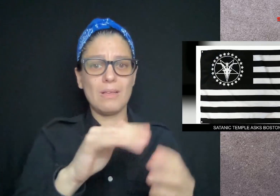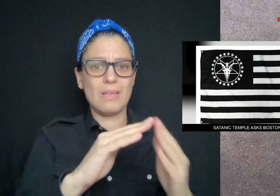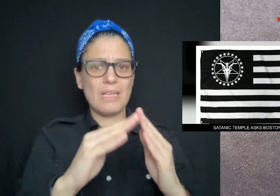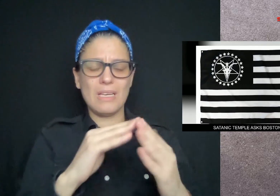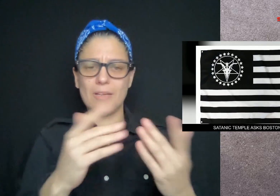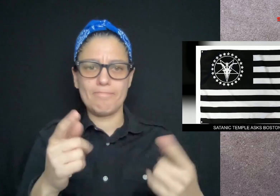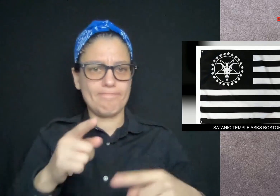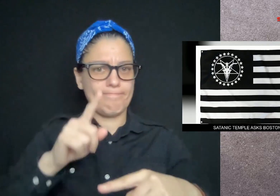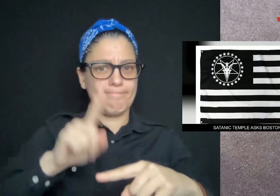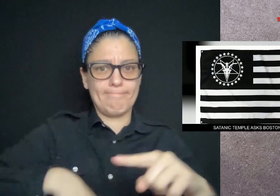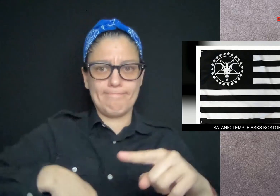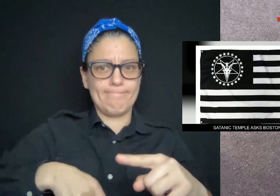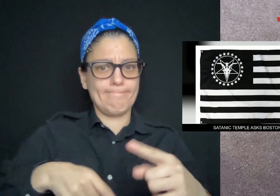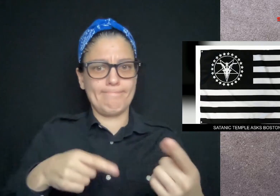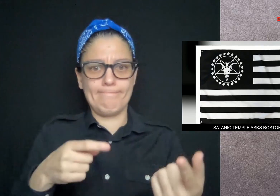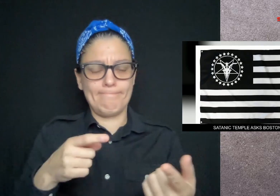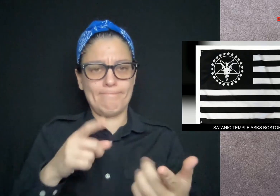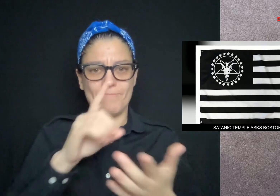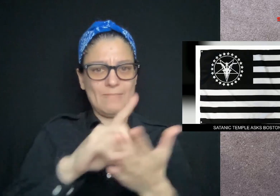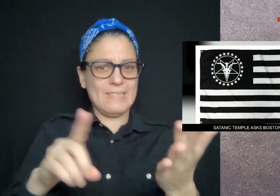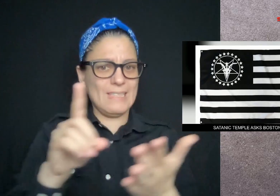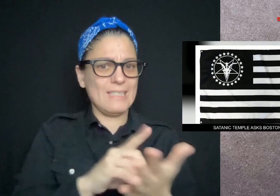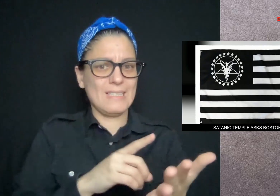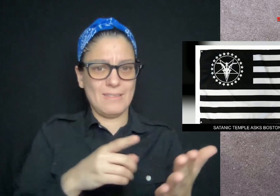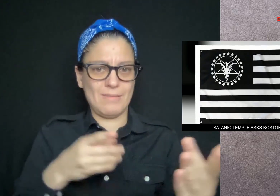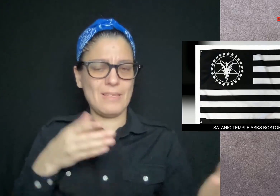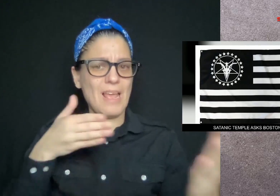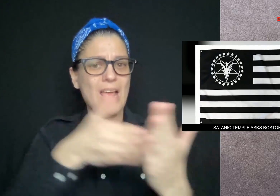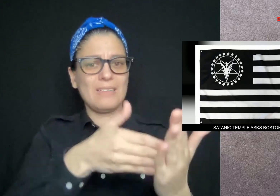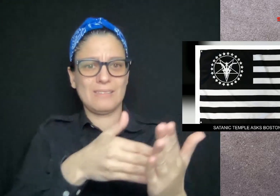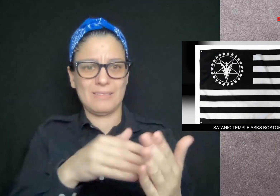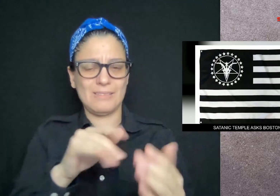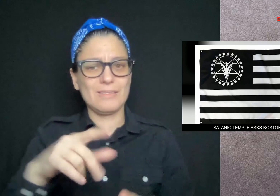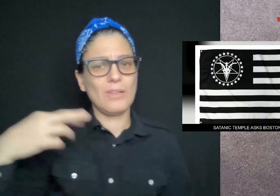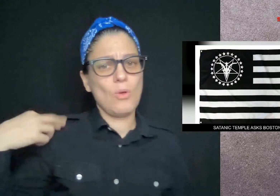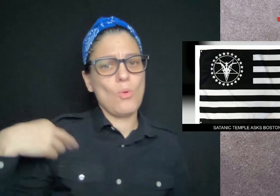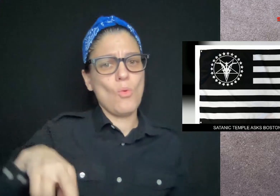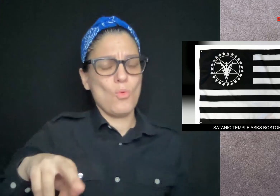to raise flags the city could not discriminate against the religious group